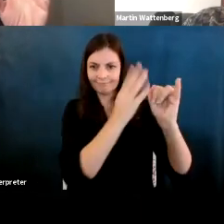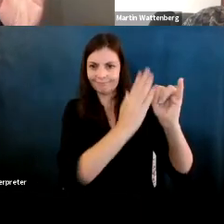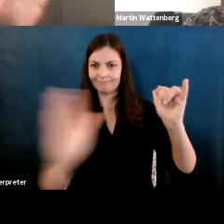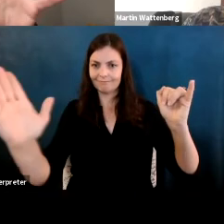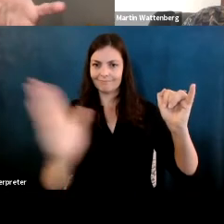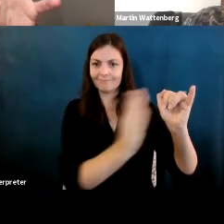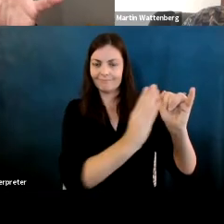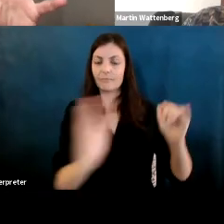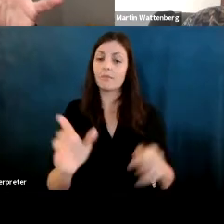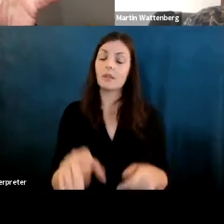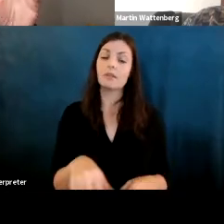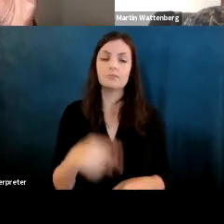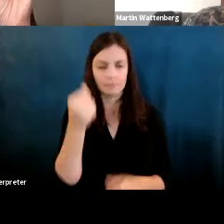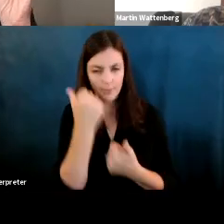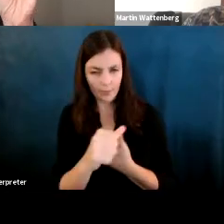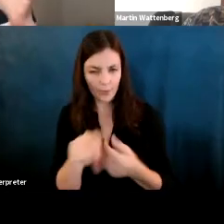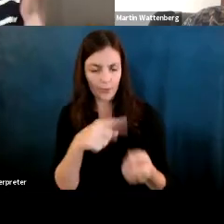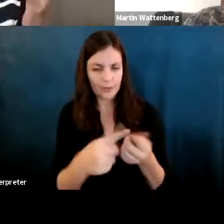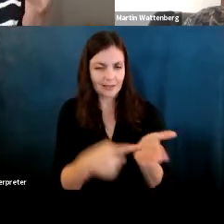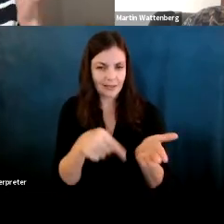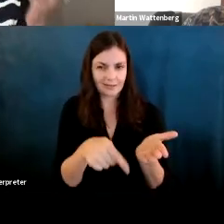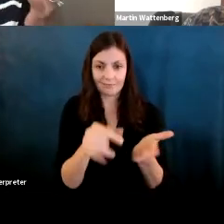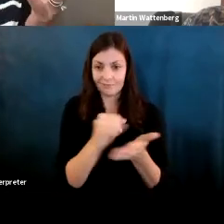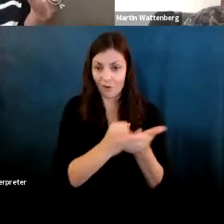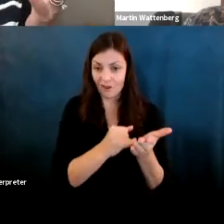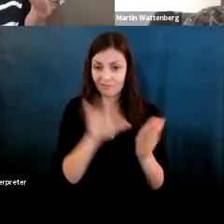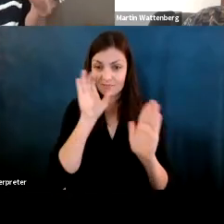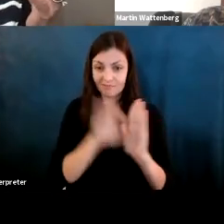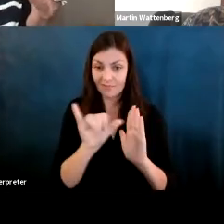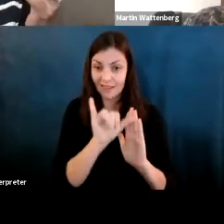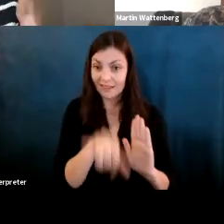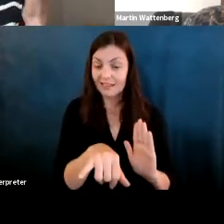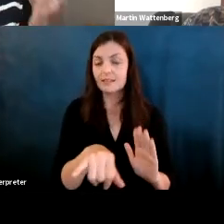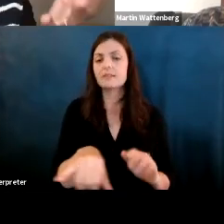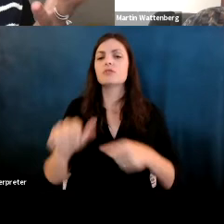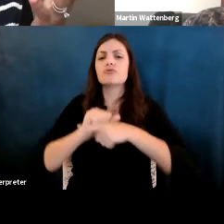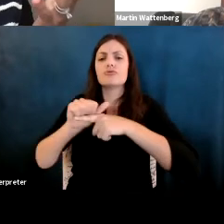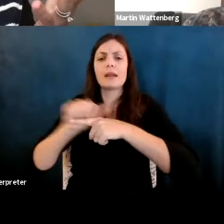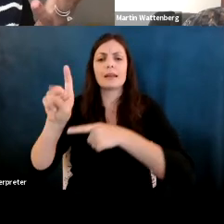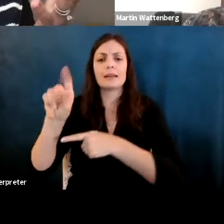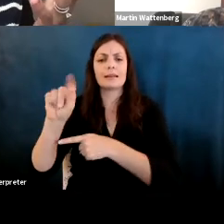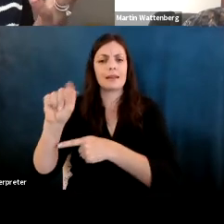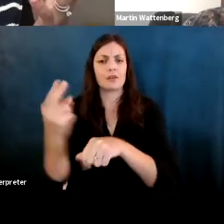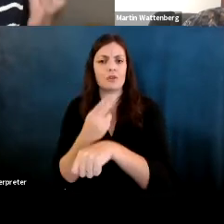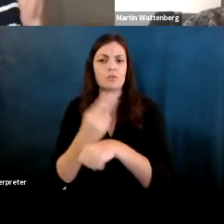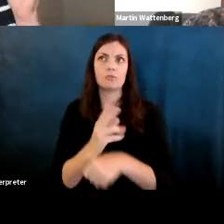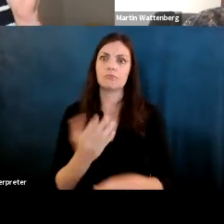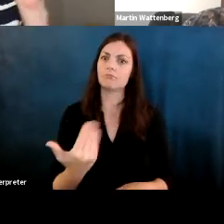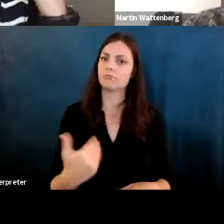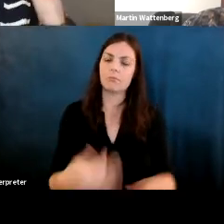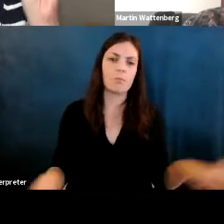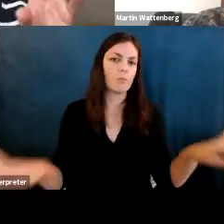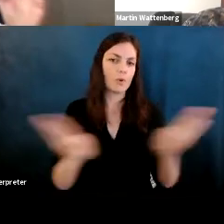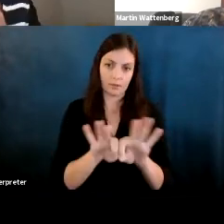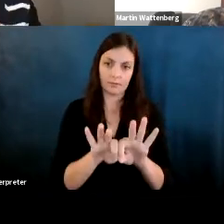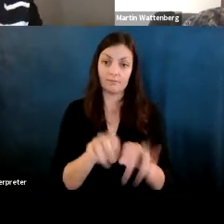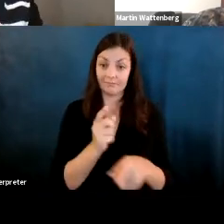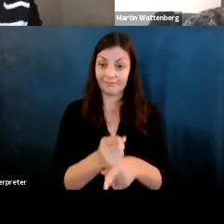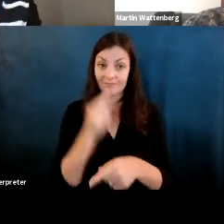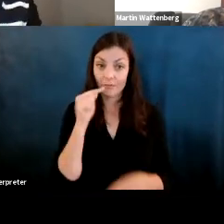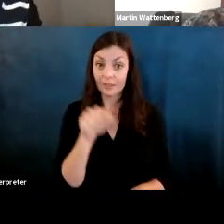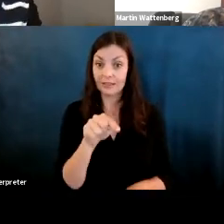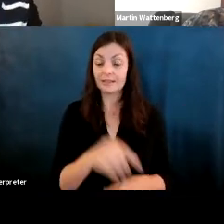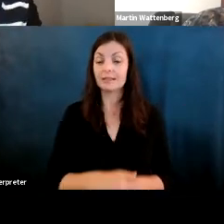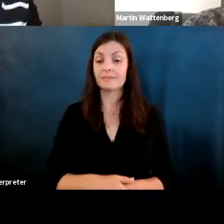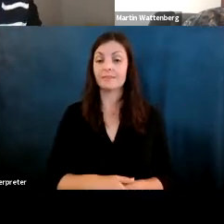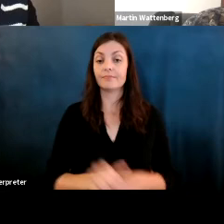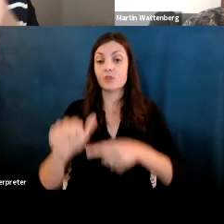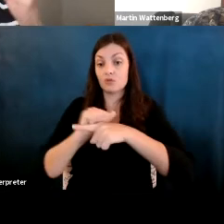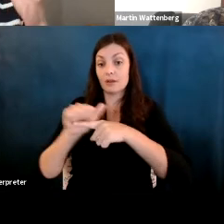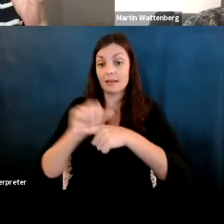Fernanda Viegas: When we talk about a piece like this the kind again the training data that you use is extremely important right, and so, for this piece, the training data we used was.